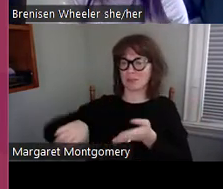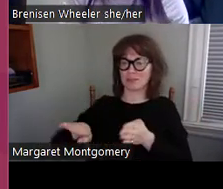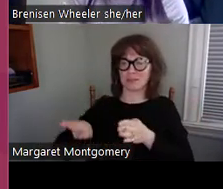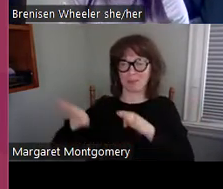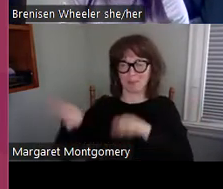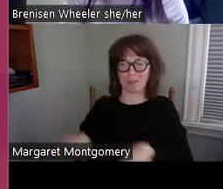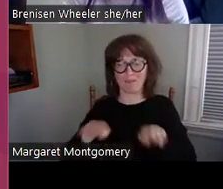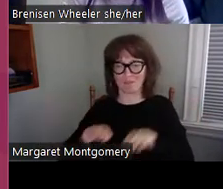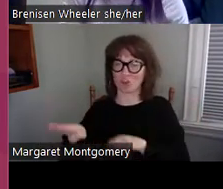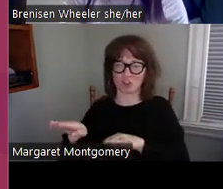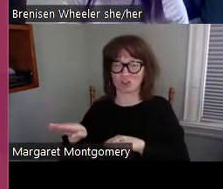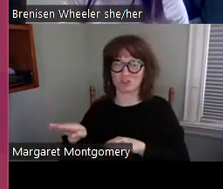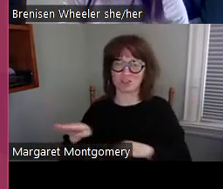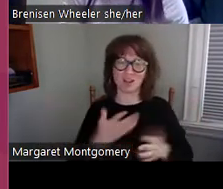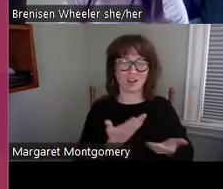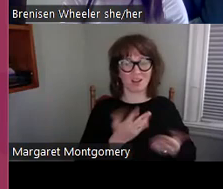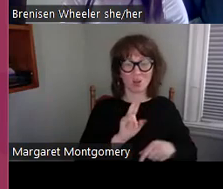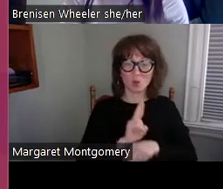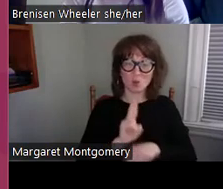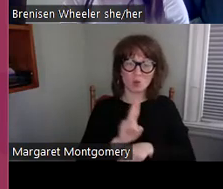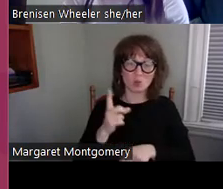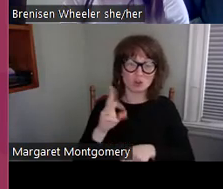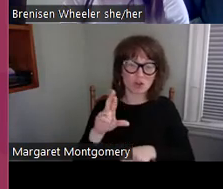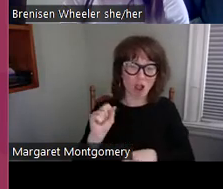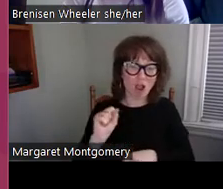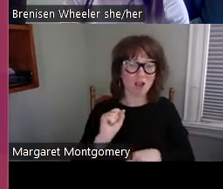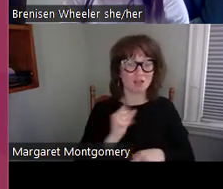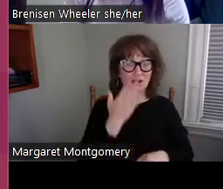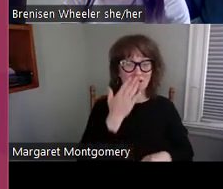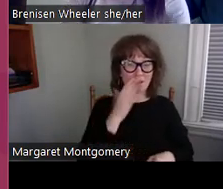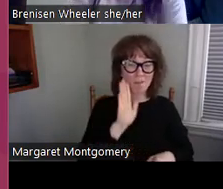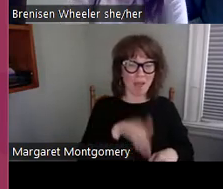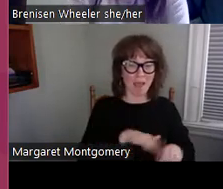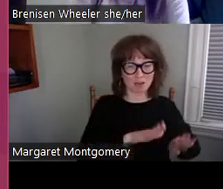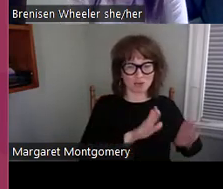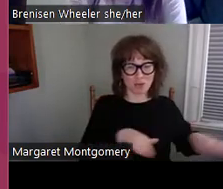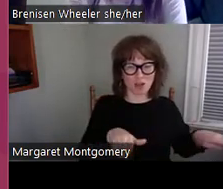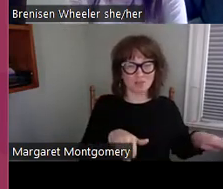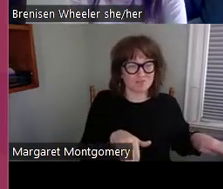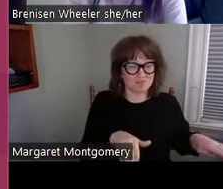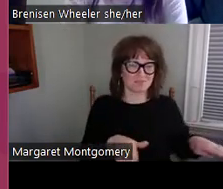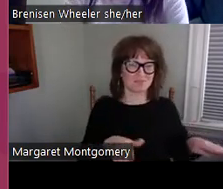13:06:41 of the the use of judge or alcohol say that someone people need to take accountability